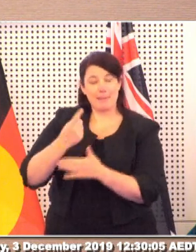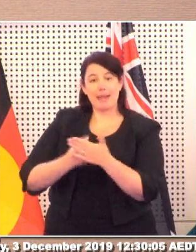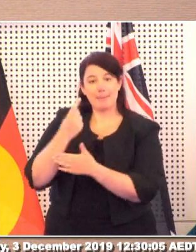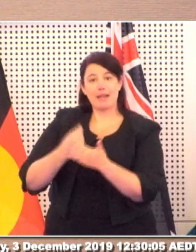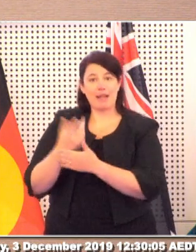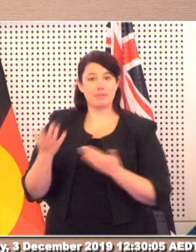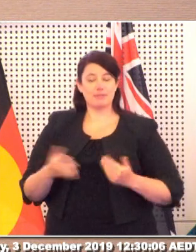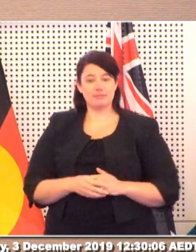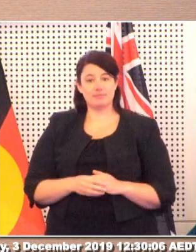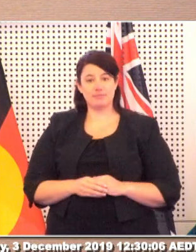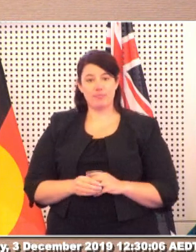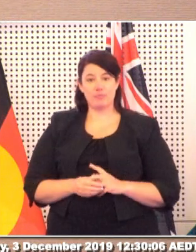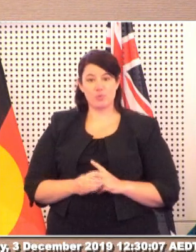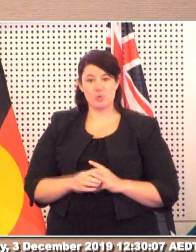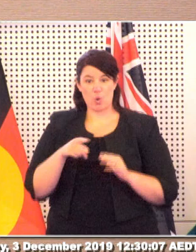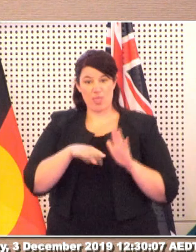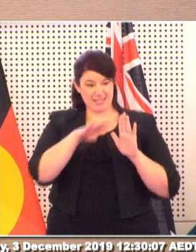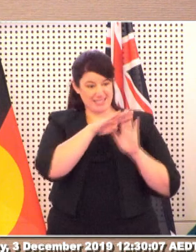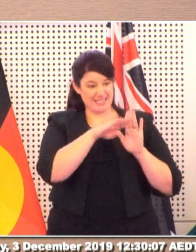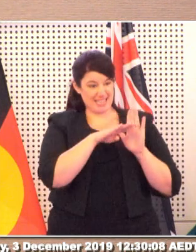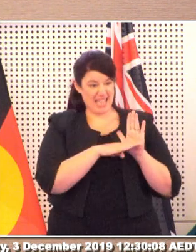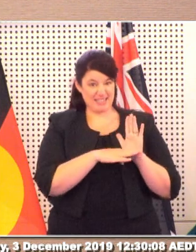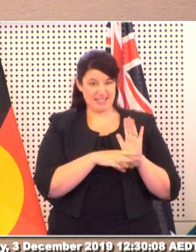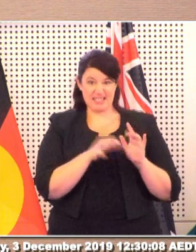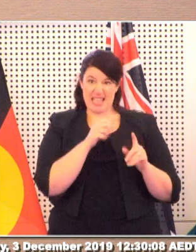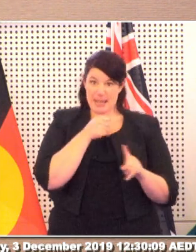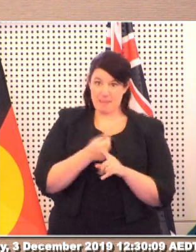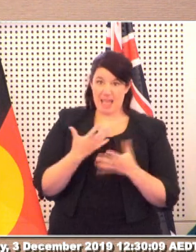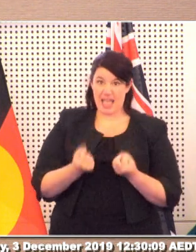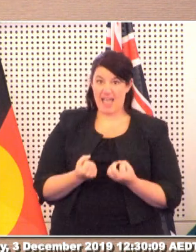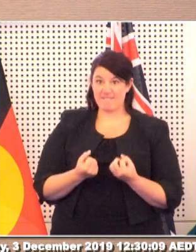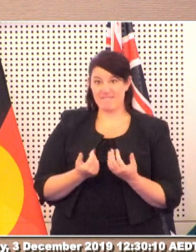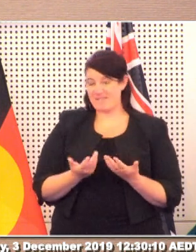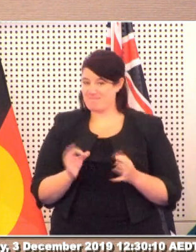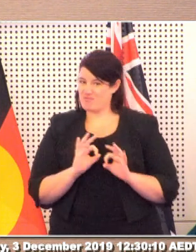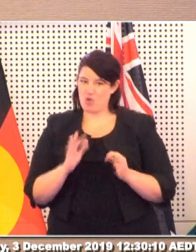it about practice standards that is really not leading to any changing practice in our field.